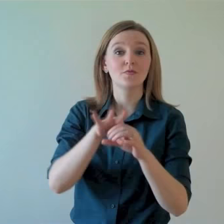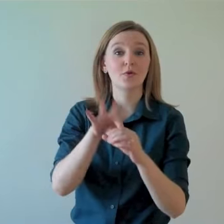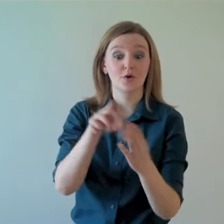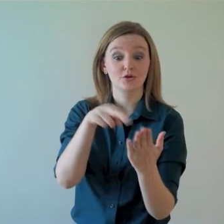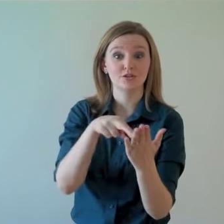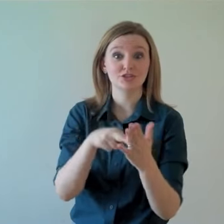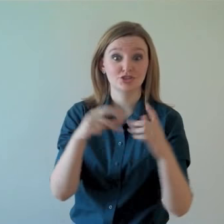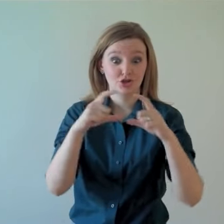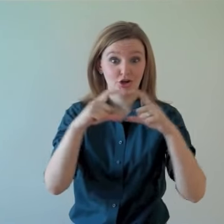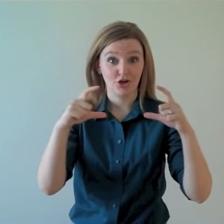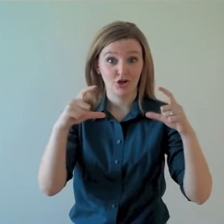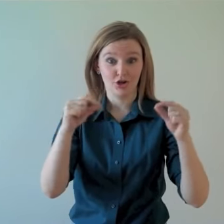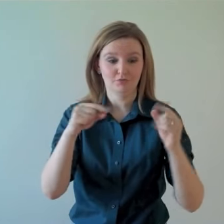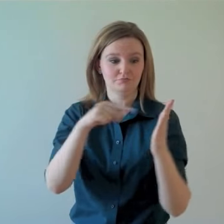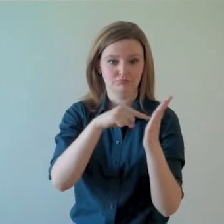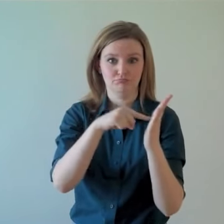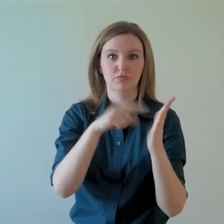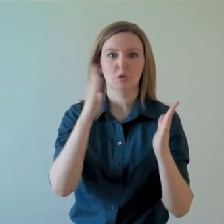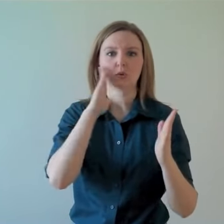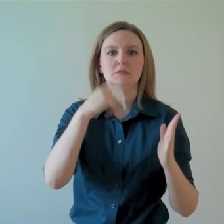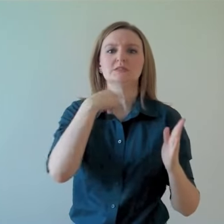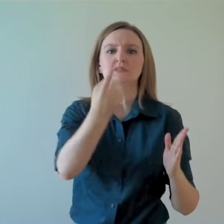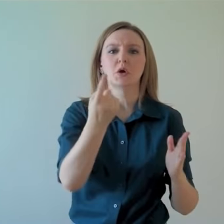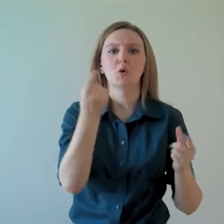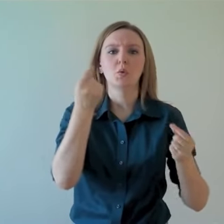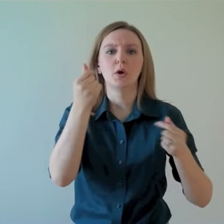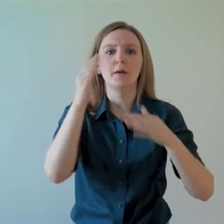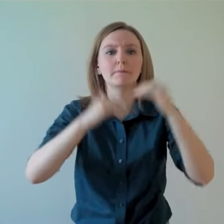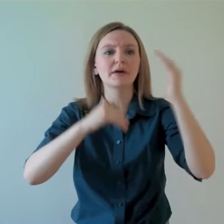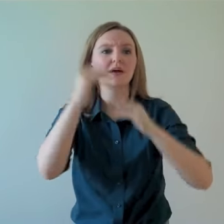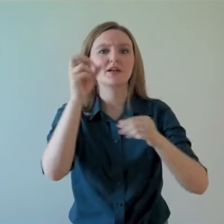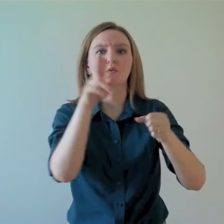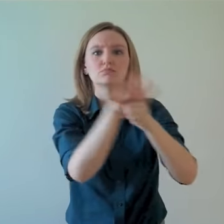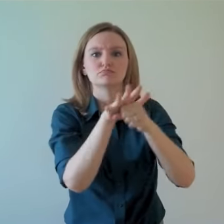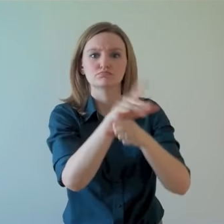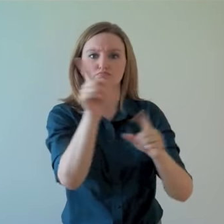Your voter registration card will tell you where you must go to cast your vote.